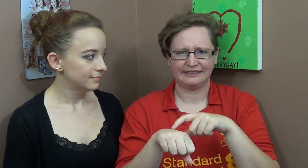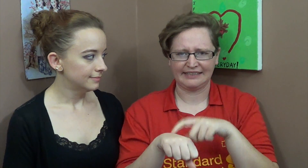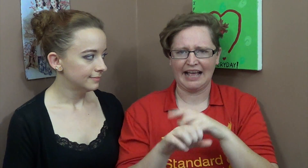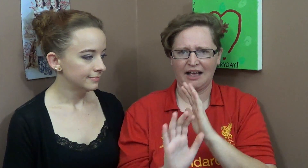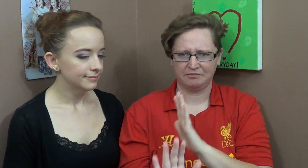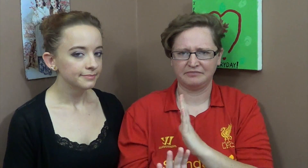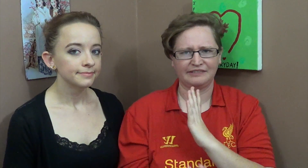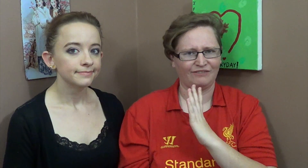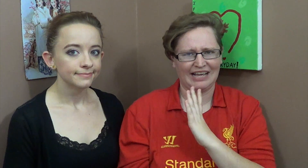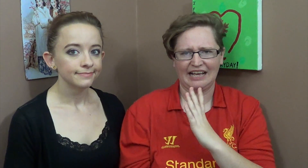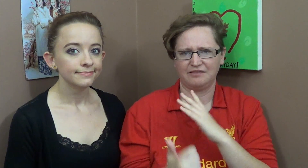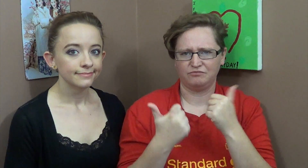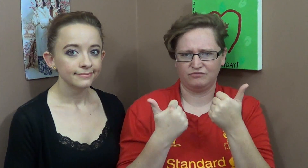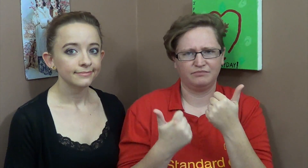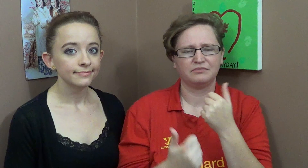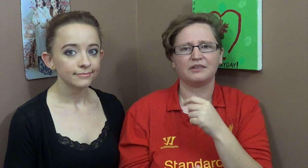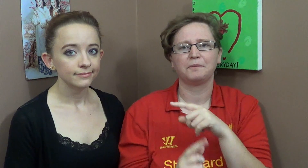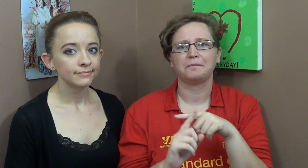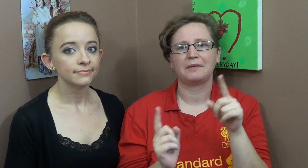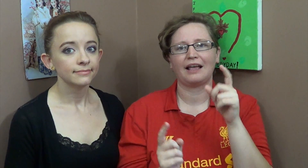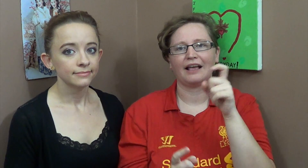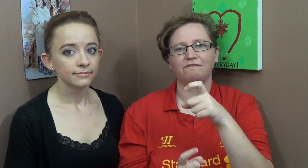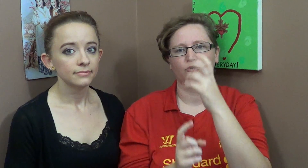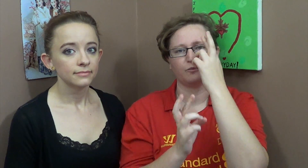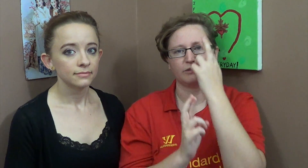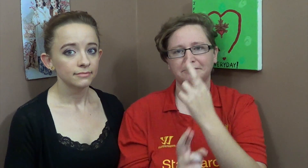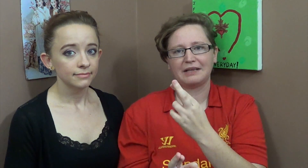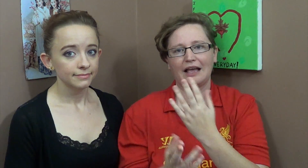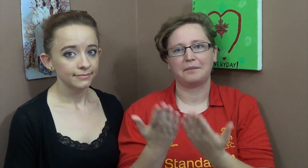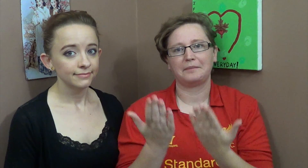most of the time and that's fine. Still you have to respect